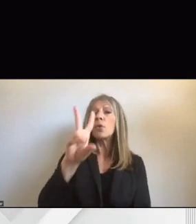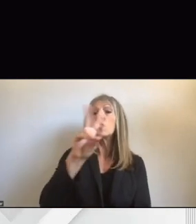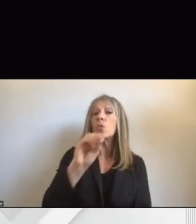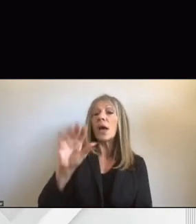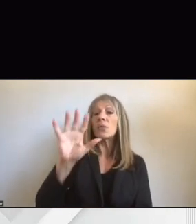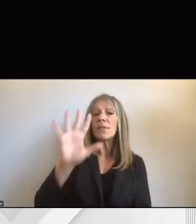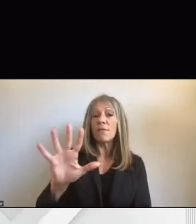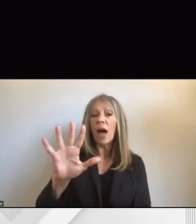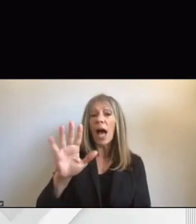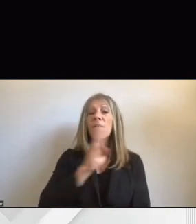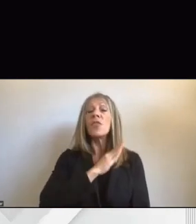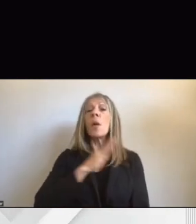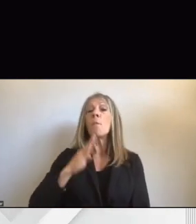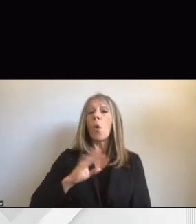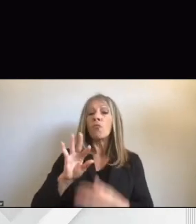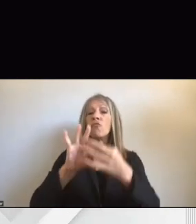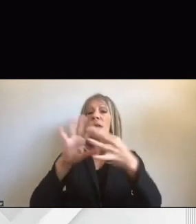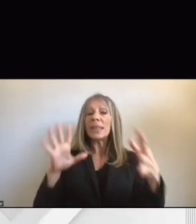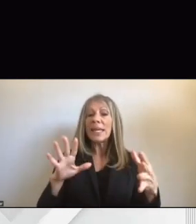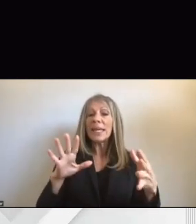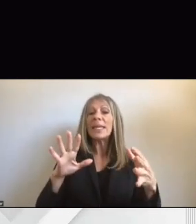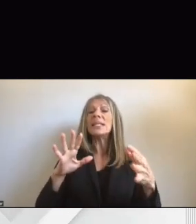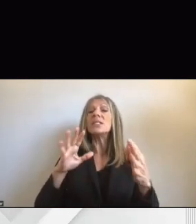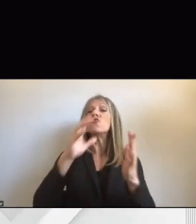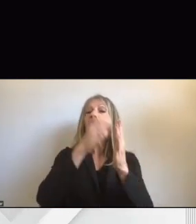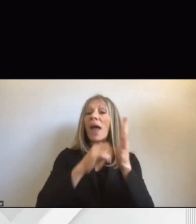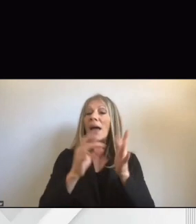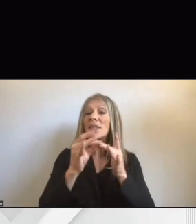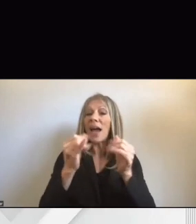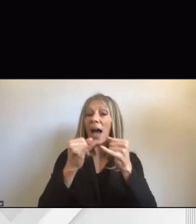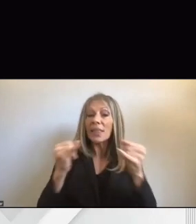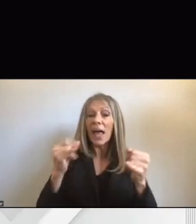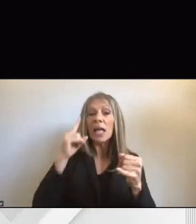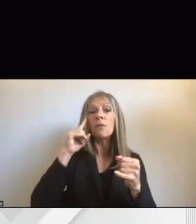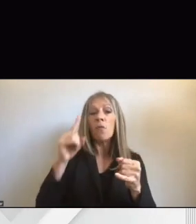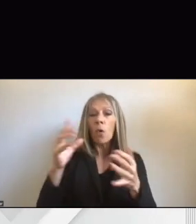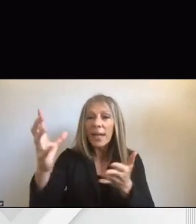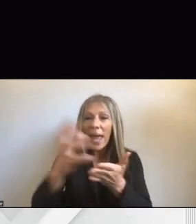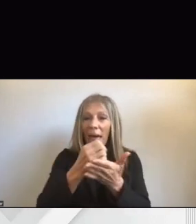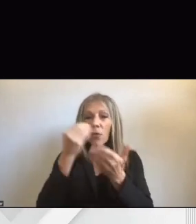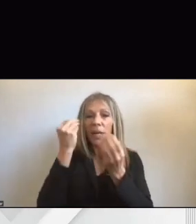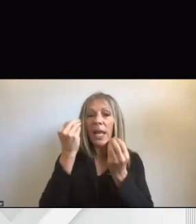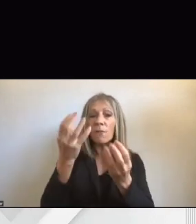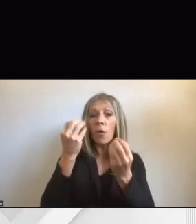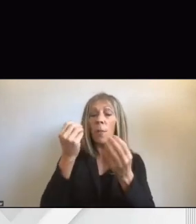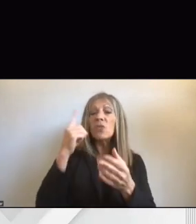Board released draft guidelines for purposes of gathering information for a cost analysis.